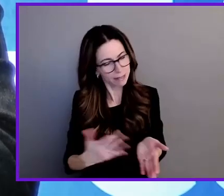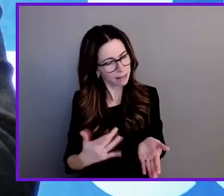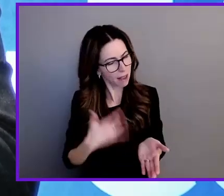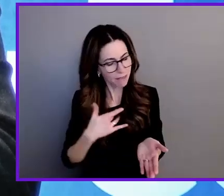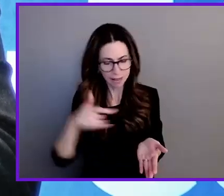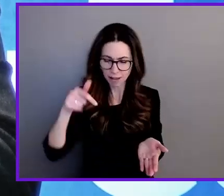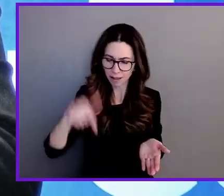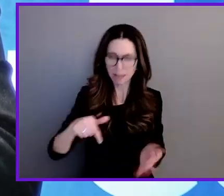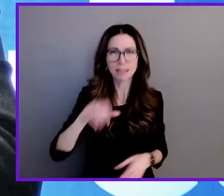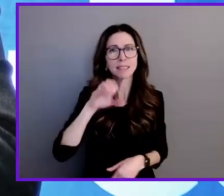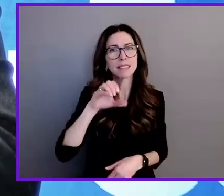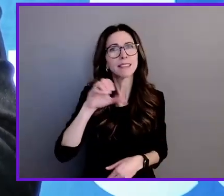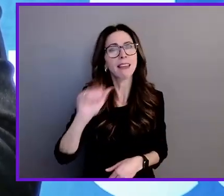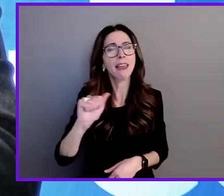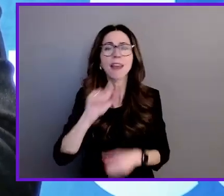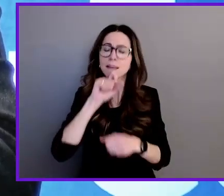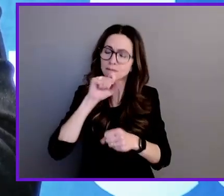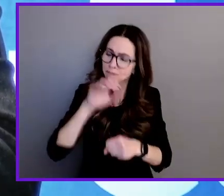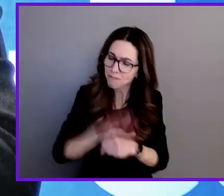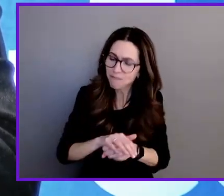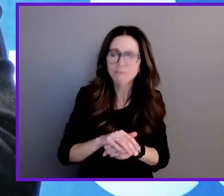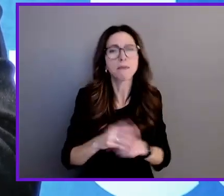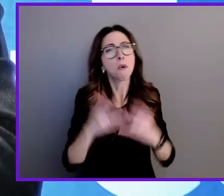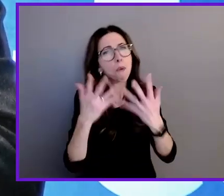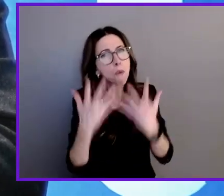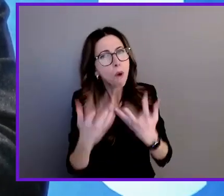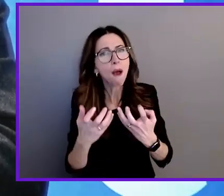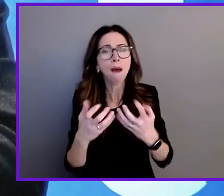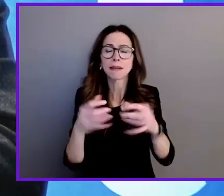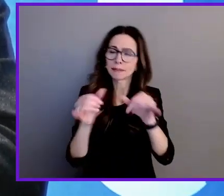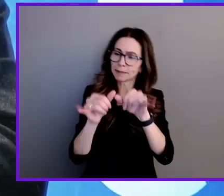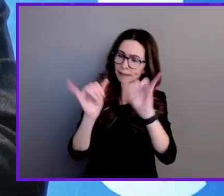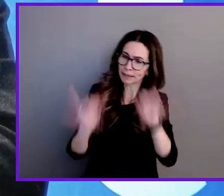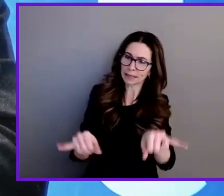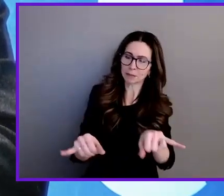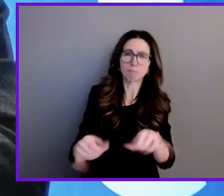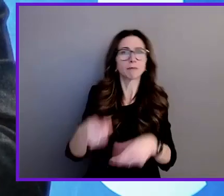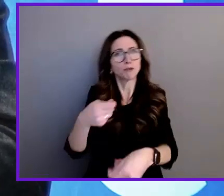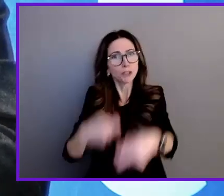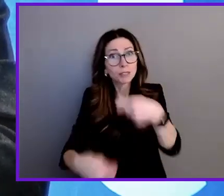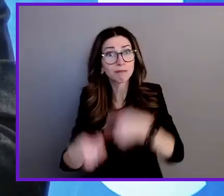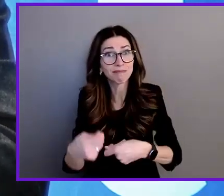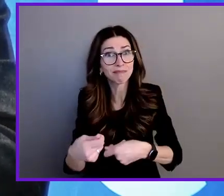But I also want to say that at the board meeting earlier today, one of the things that we discussed